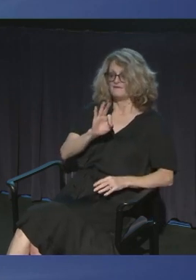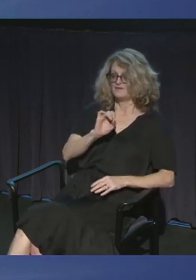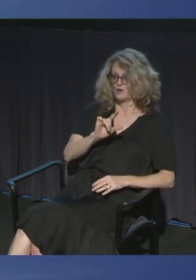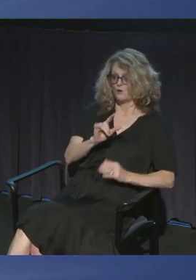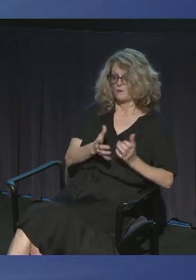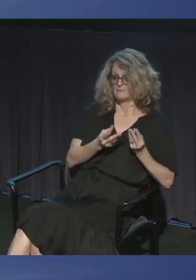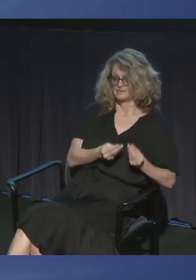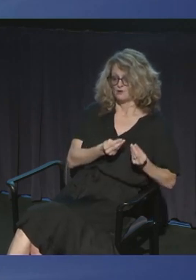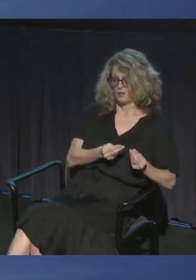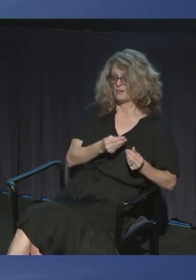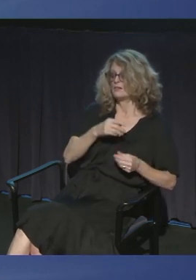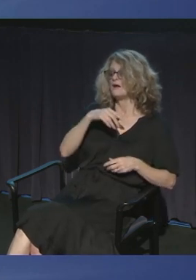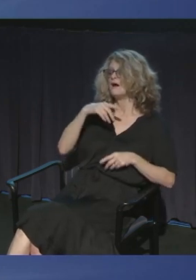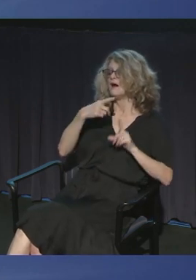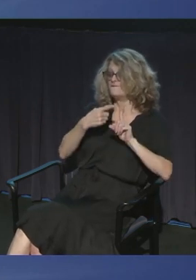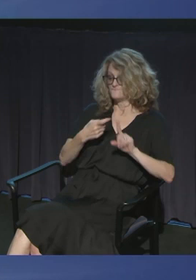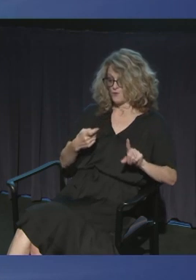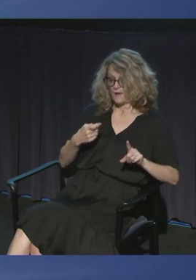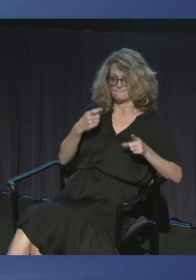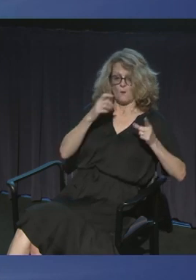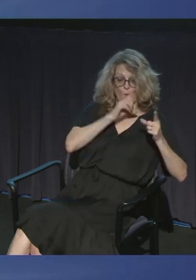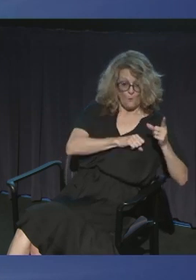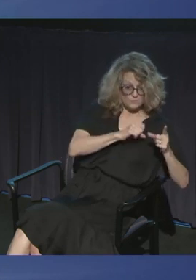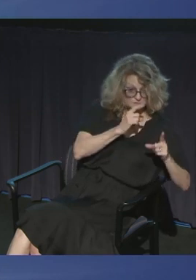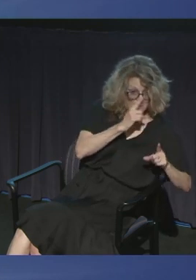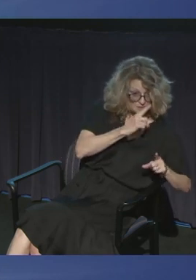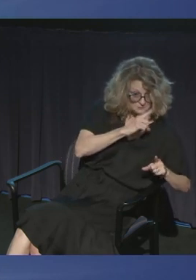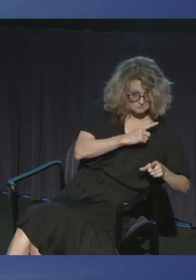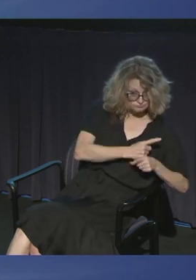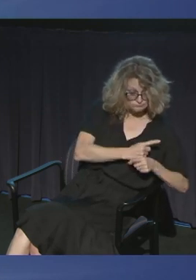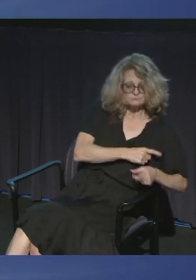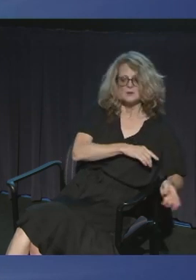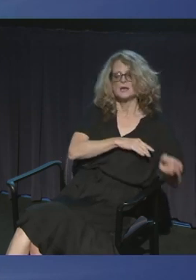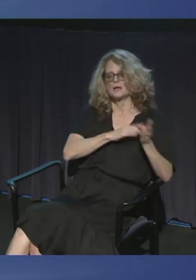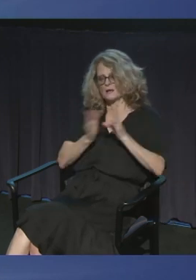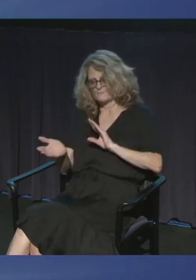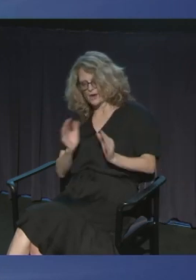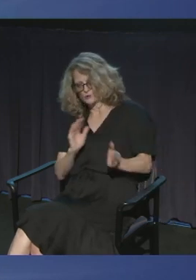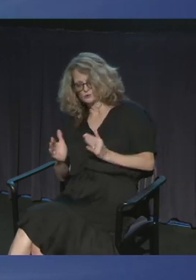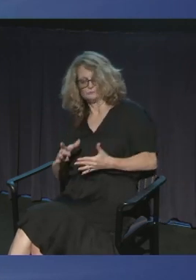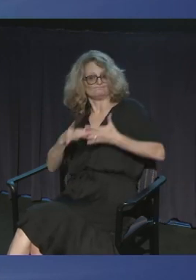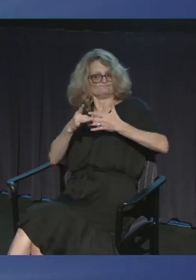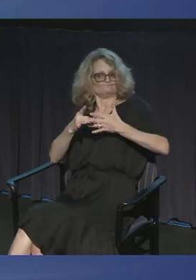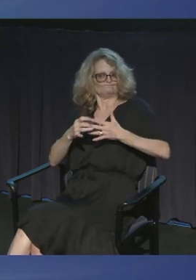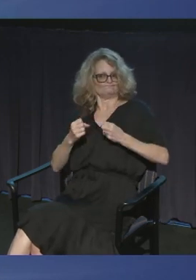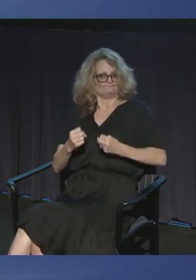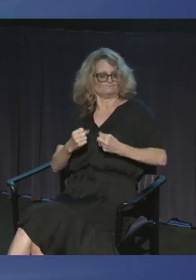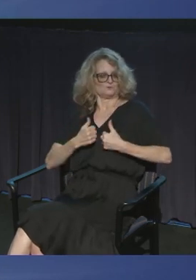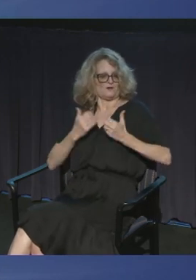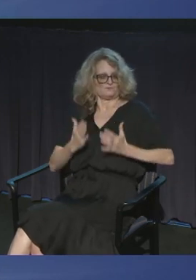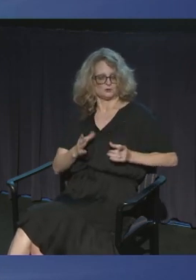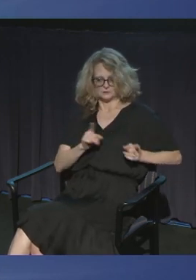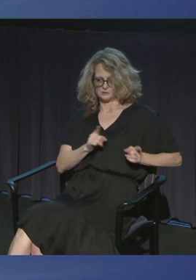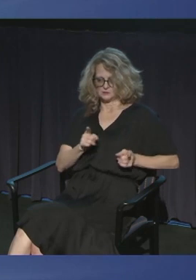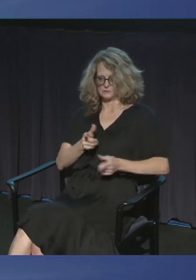RECEIVE FECAL MATERIAL FROM JUST OLD MICE. THERE IS A BIG DIFFERENCE IN ALSO A BIG DIFFERENCE IN THEIR DISEASE INDEX. SO THE ONES RECEIVED FECAL MATERIAL FROM ELITE